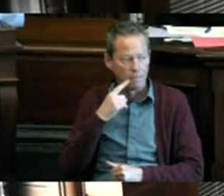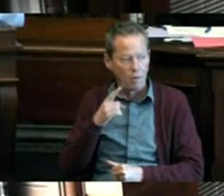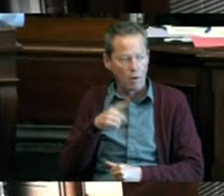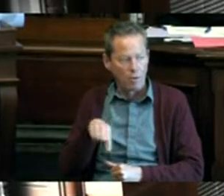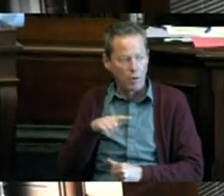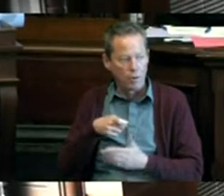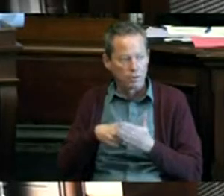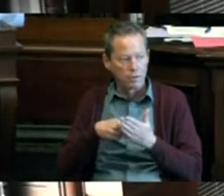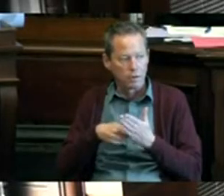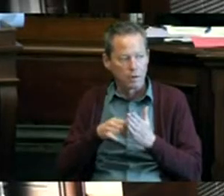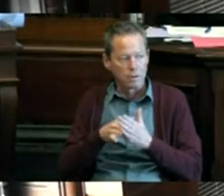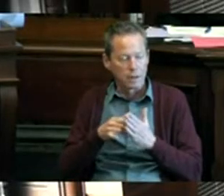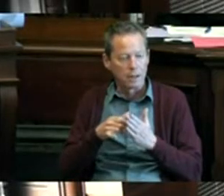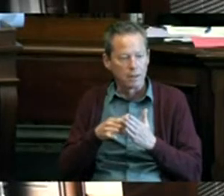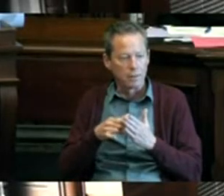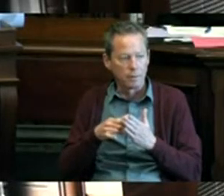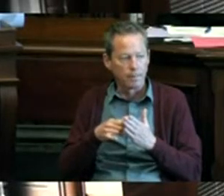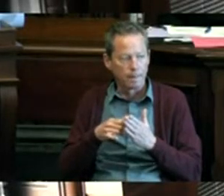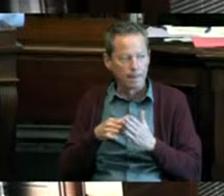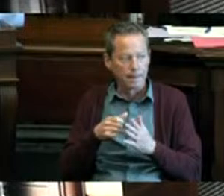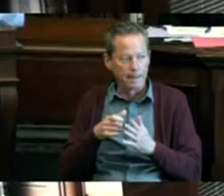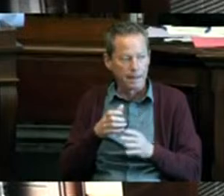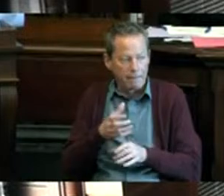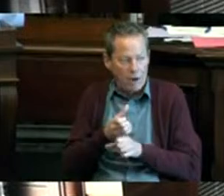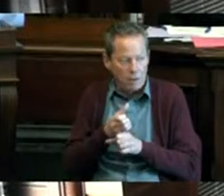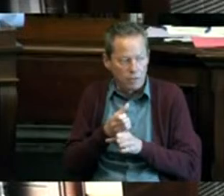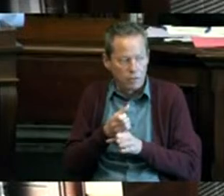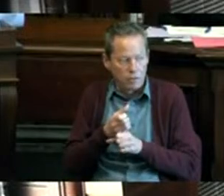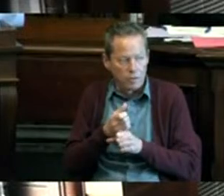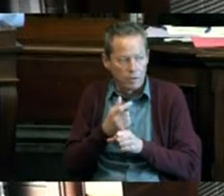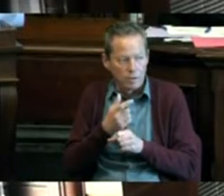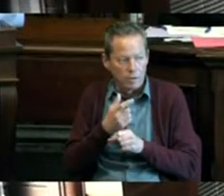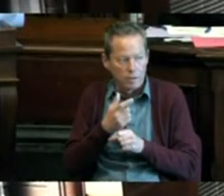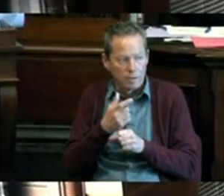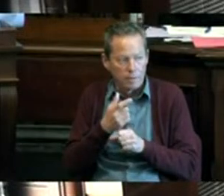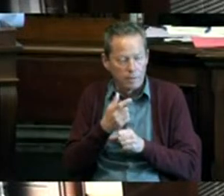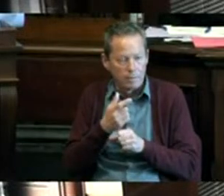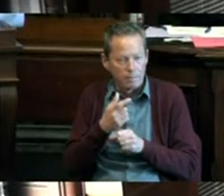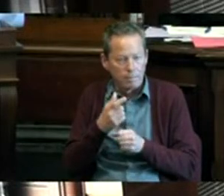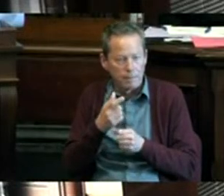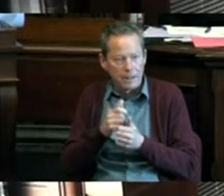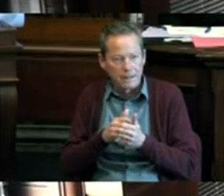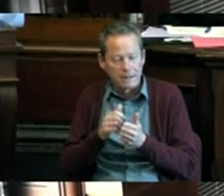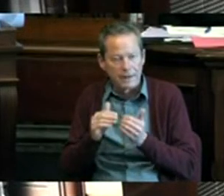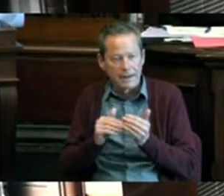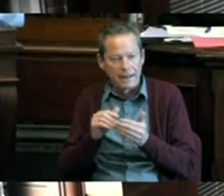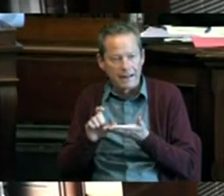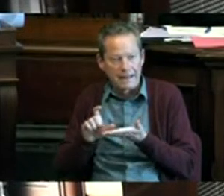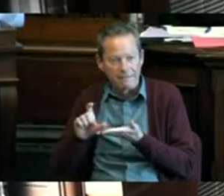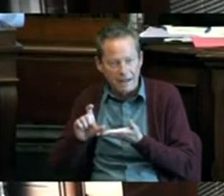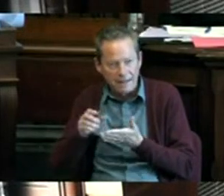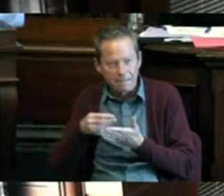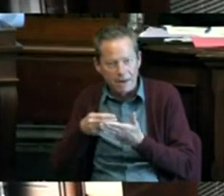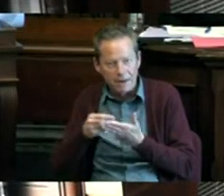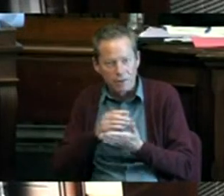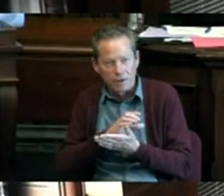order to reimburse the school. The Rochester City School District, for those costs that